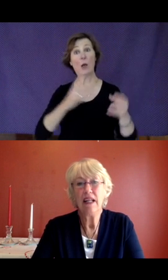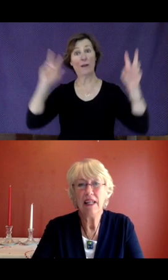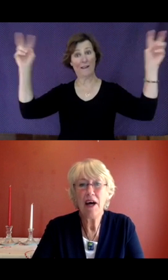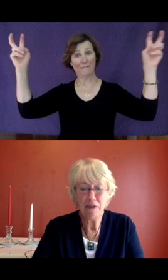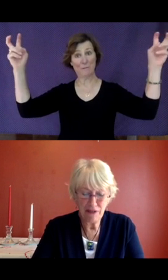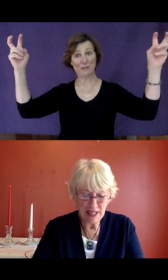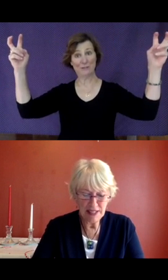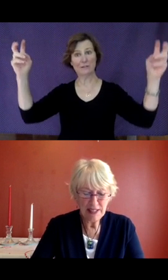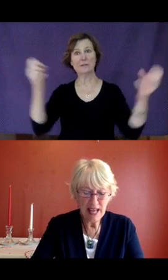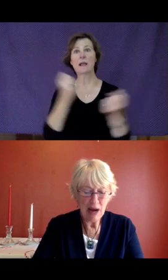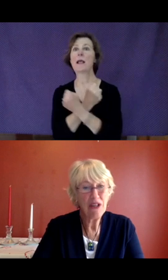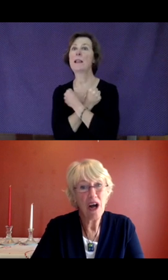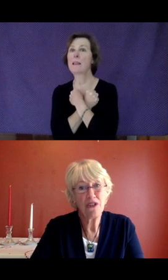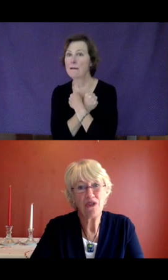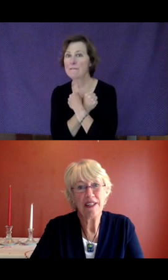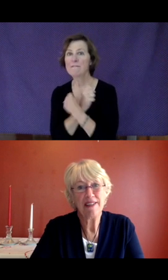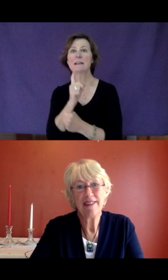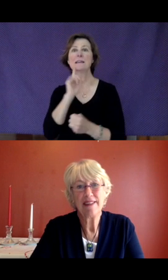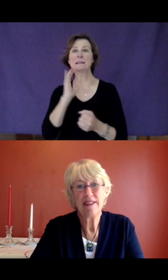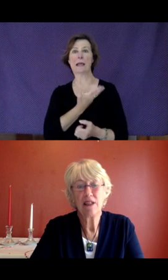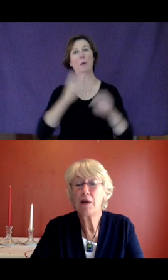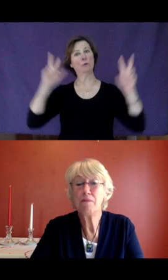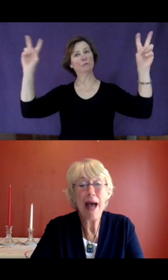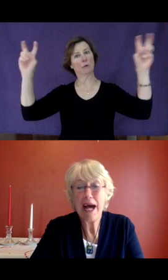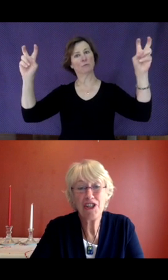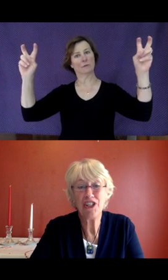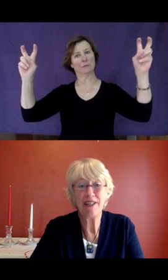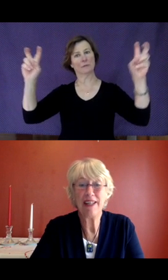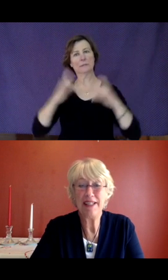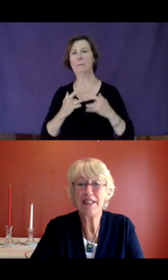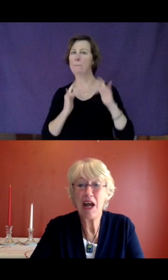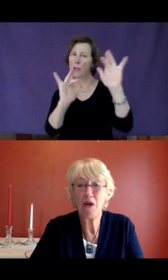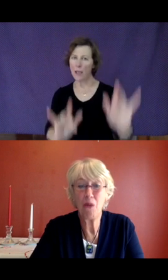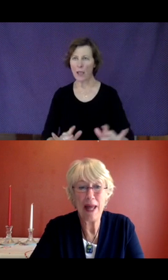Love is our doctrine Compassion is our way